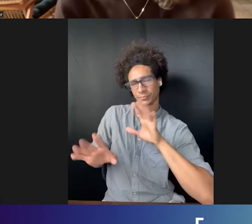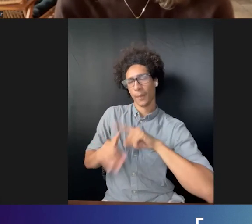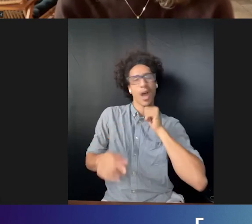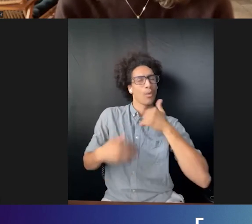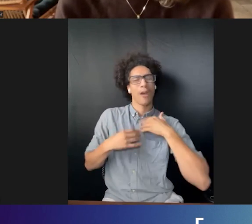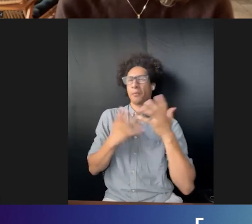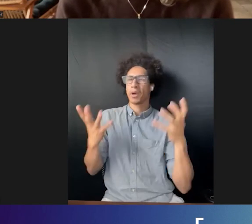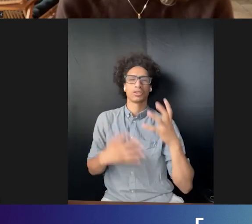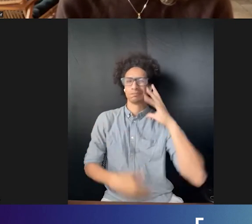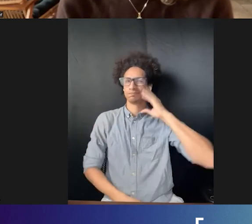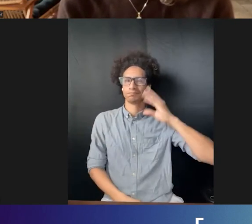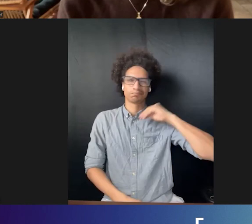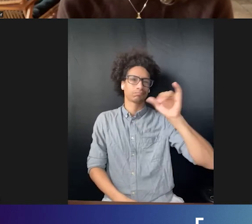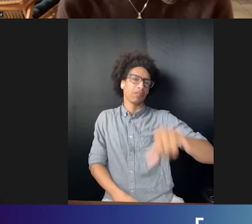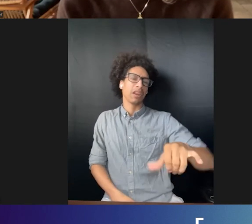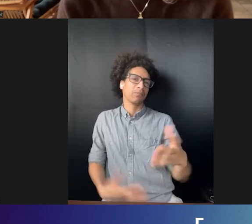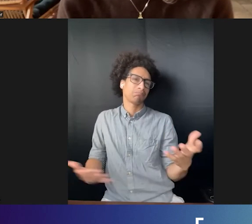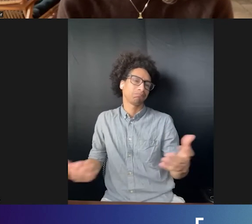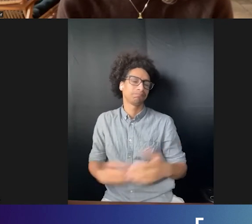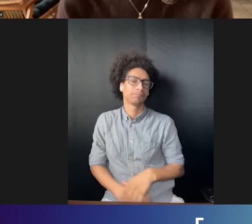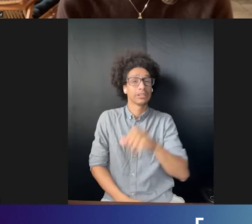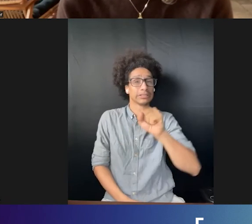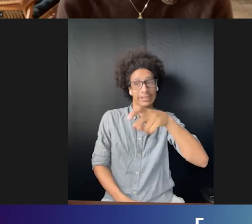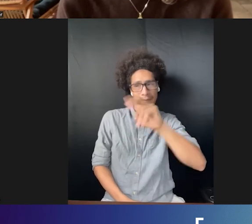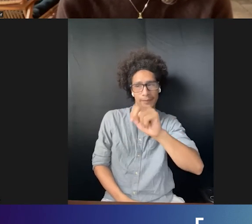So I don't know if Steve, you have you've had experience with an aggregator.